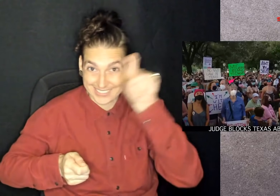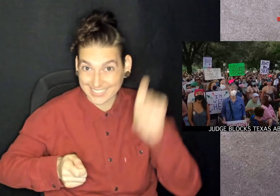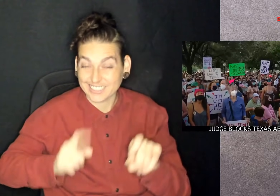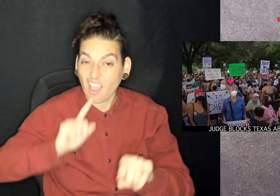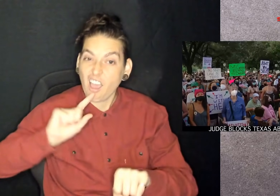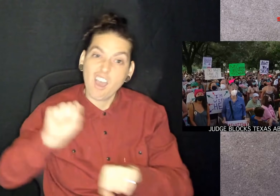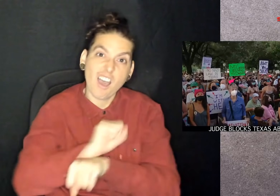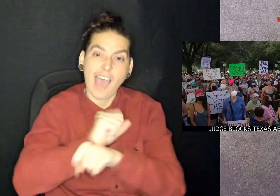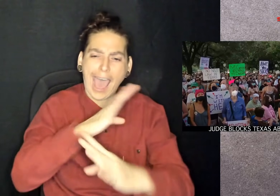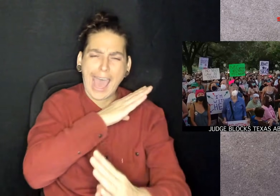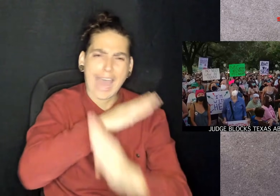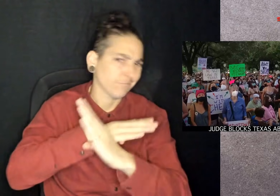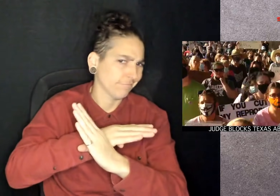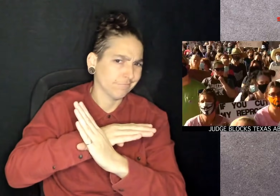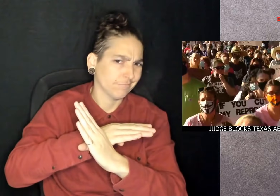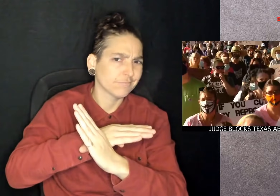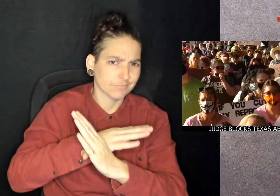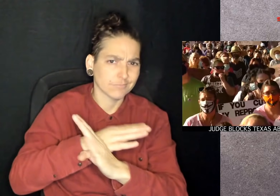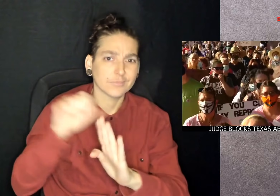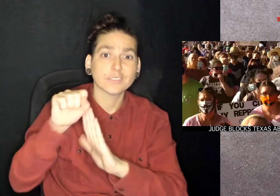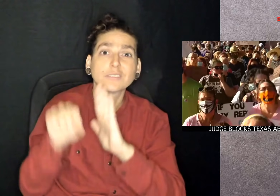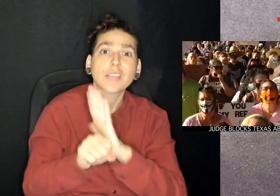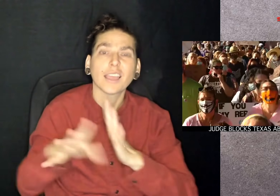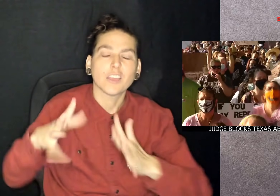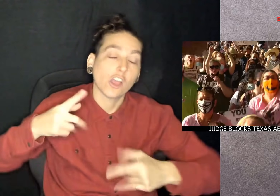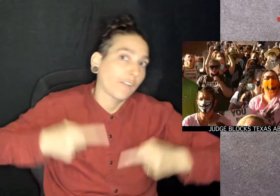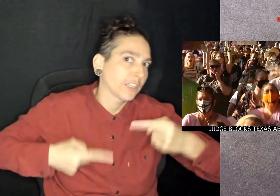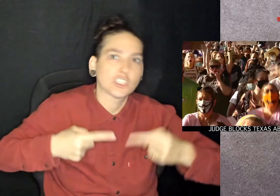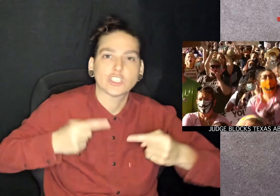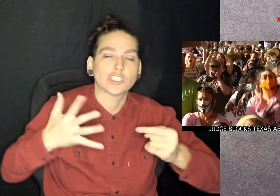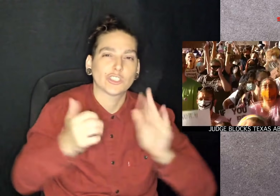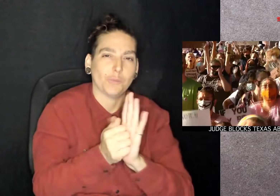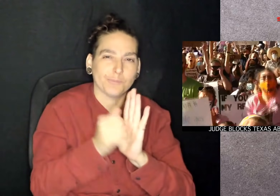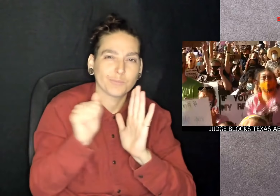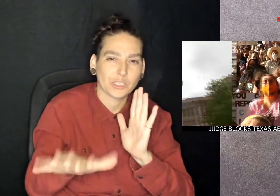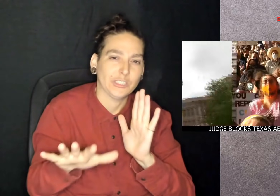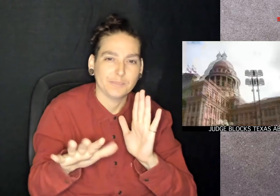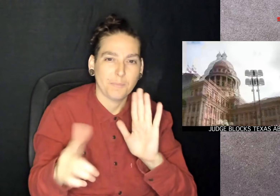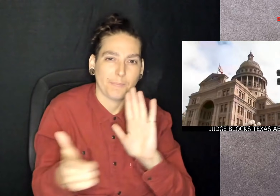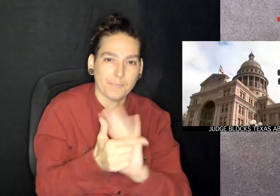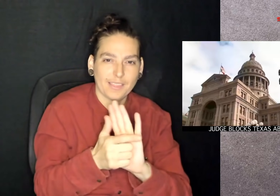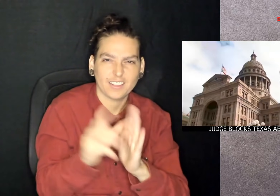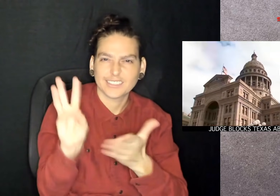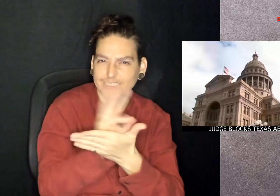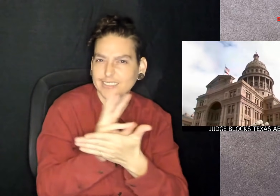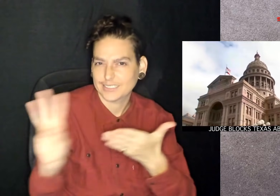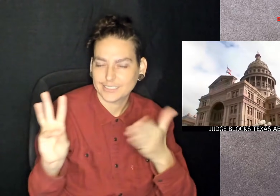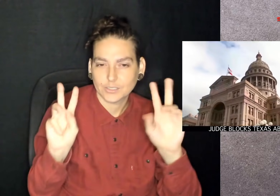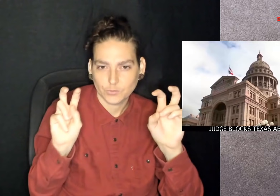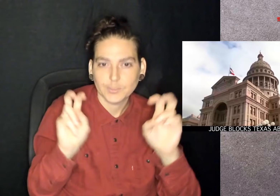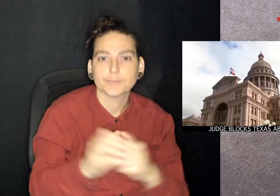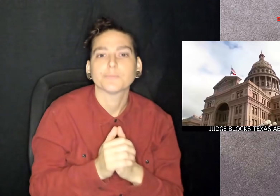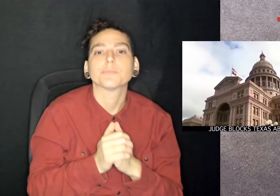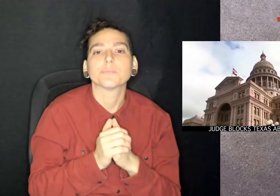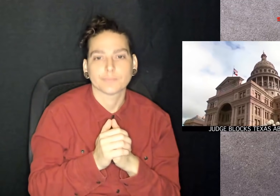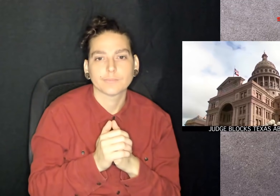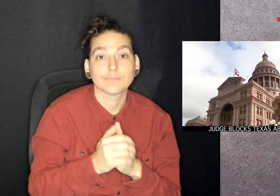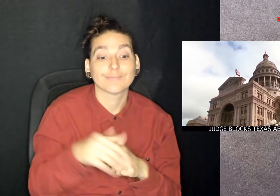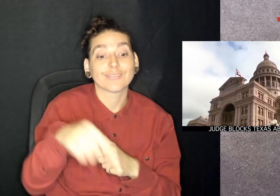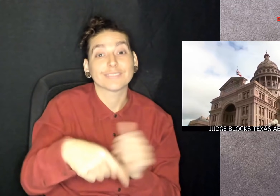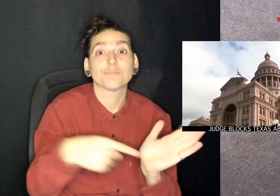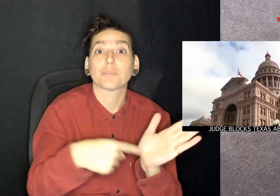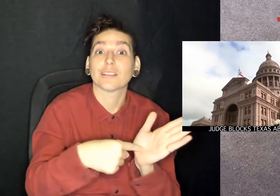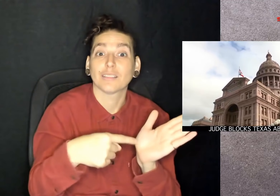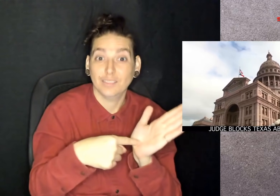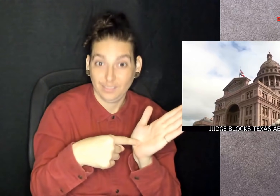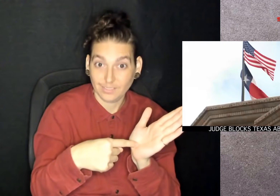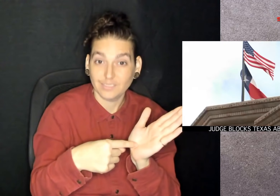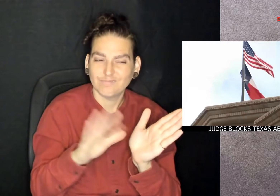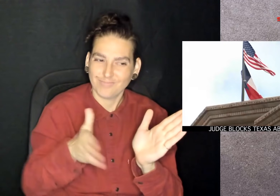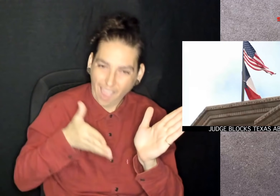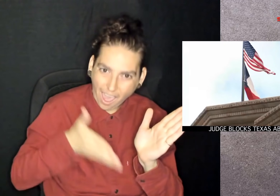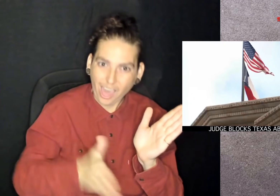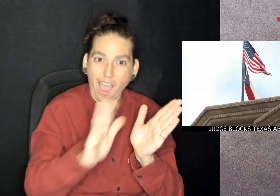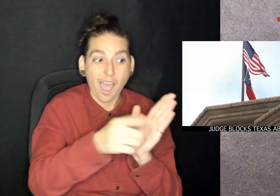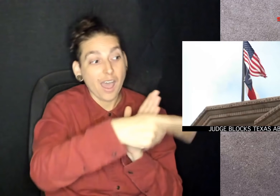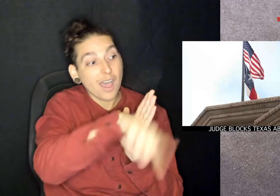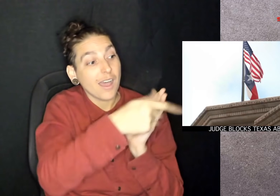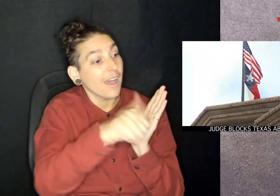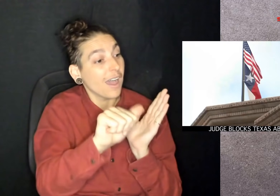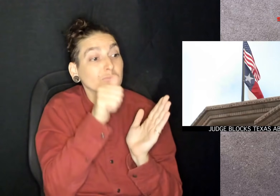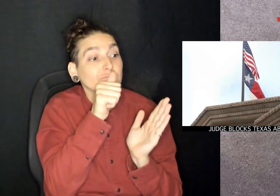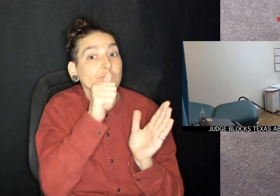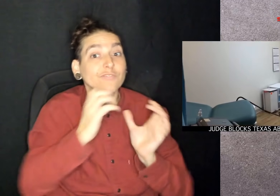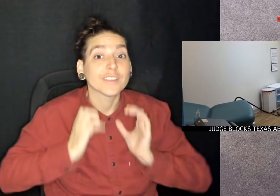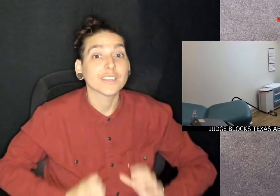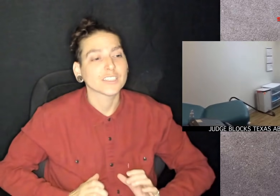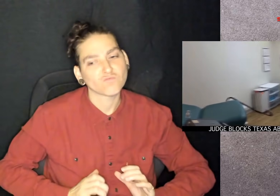judge in Texas has blocked the state's controversial six week abortion ban the bill allows any